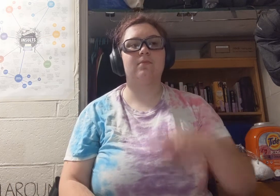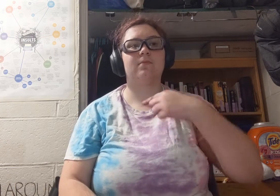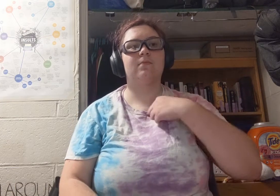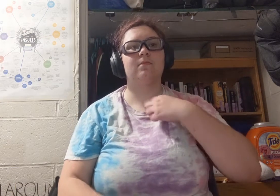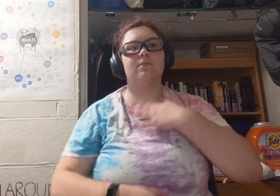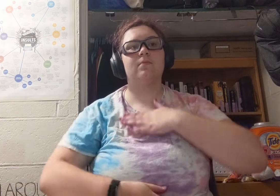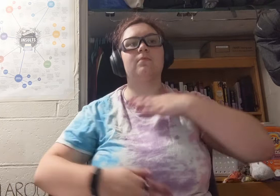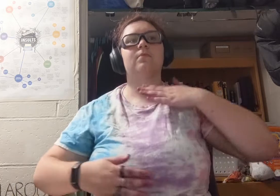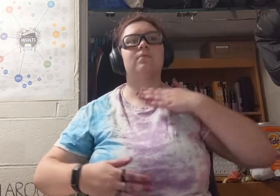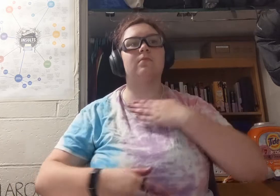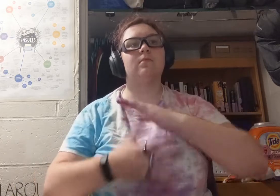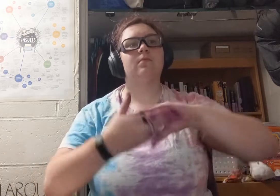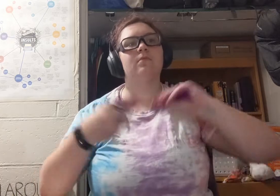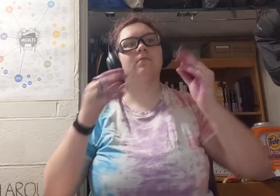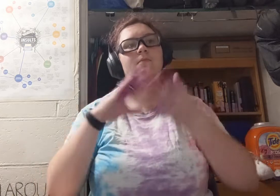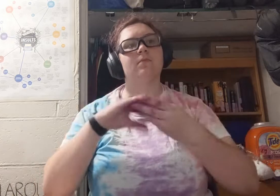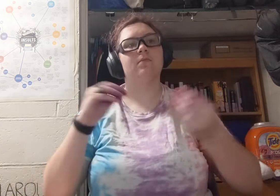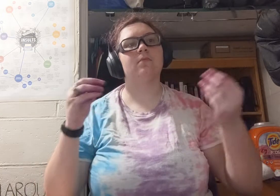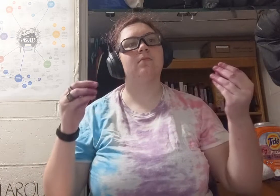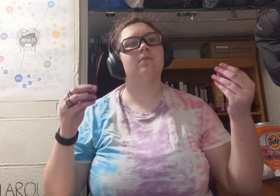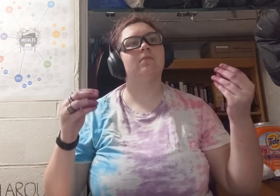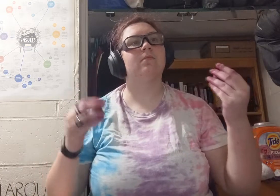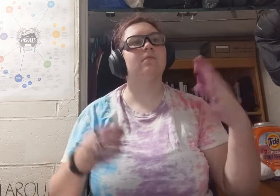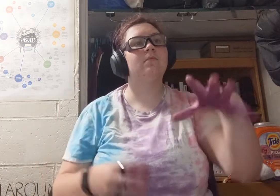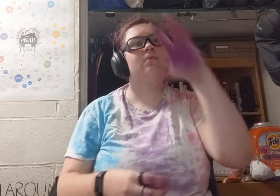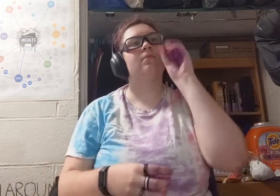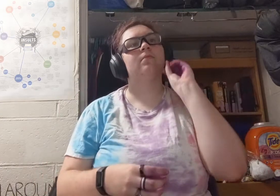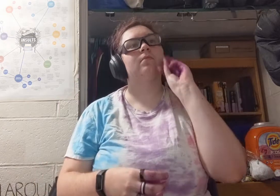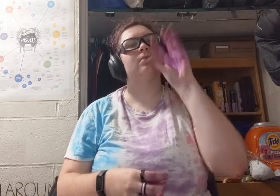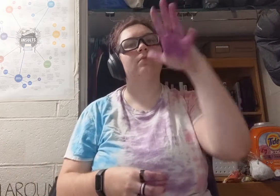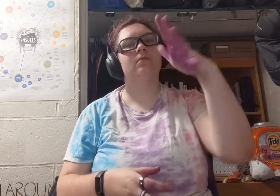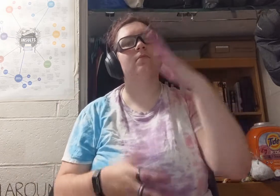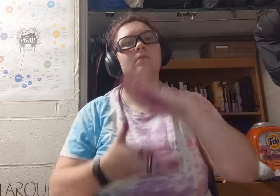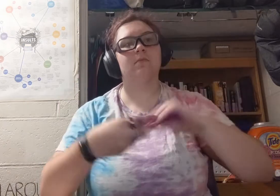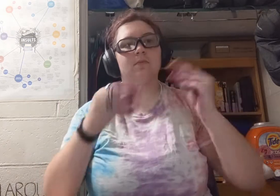i breathe stories i breathe them in and out